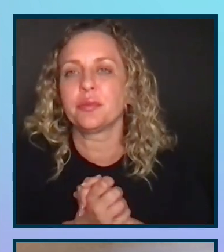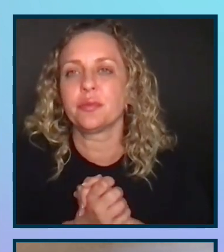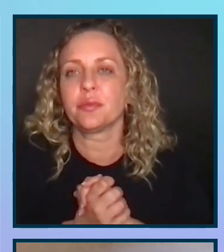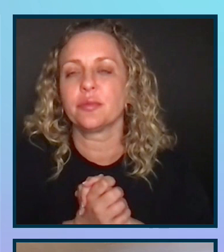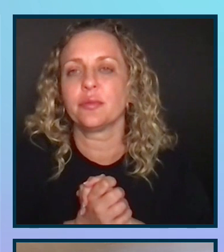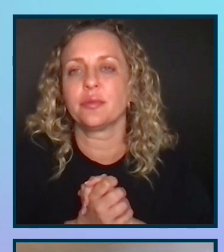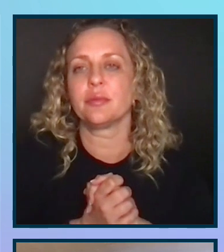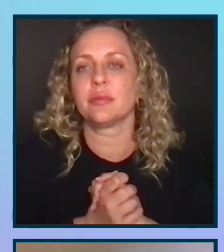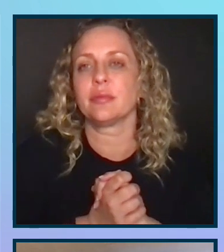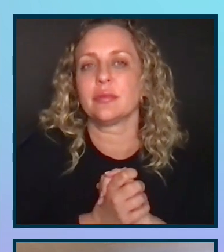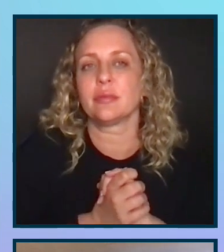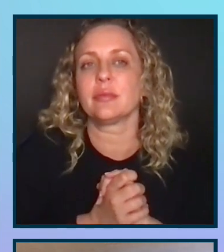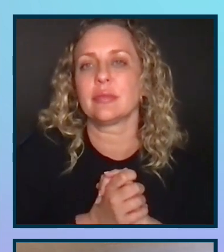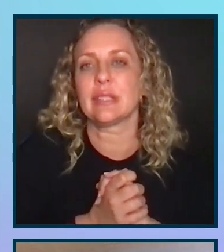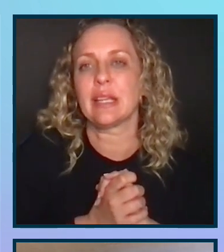This past I assigned-